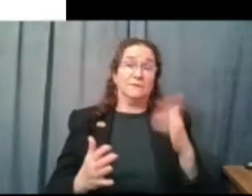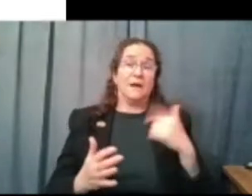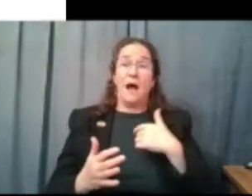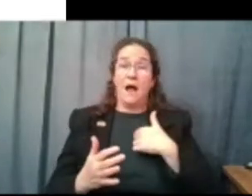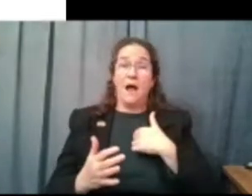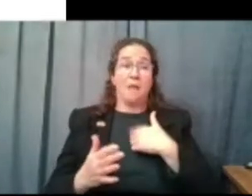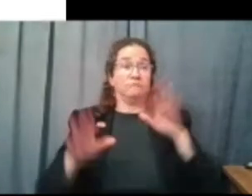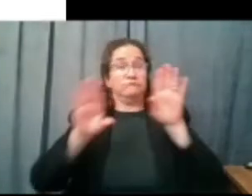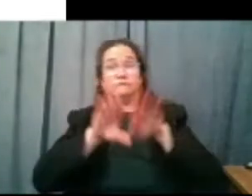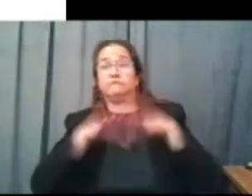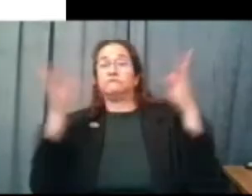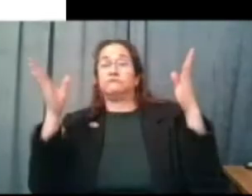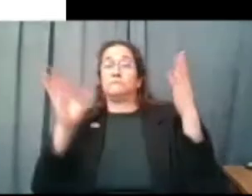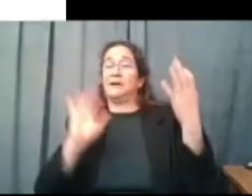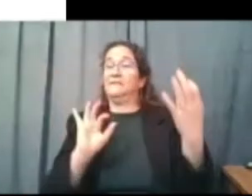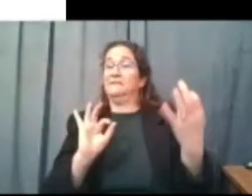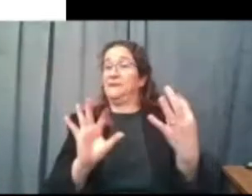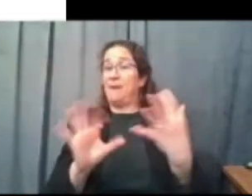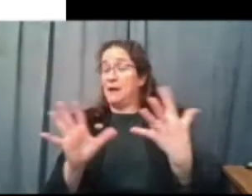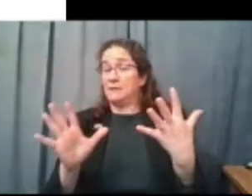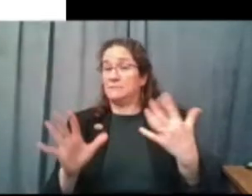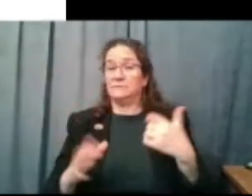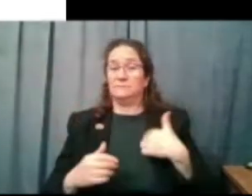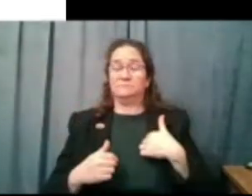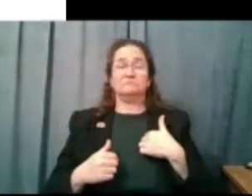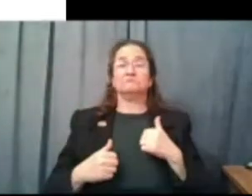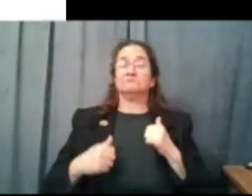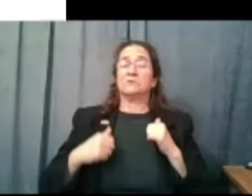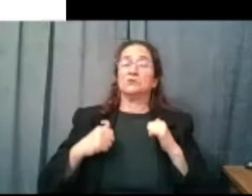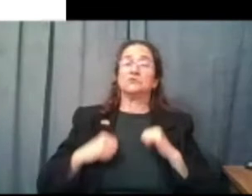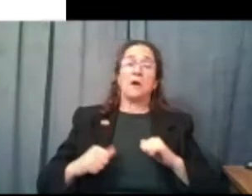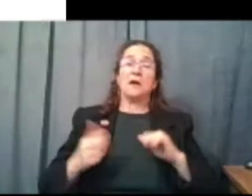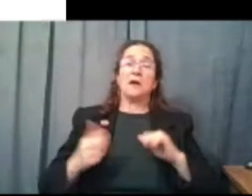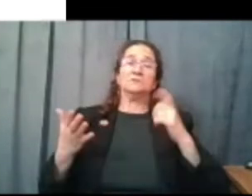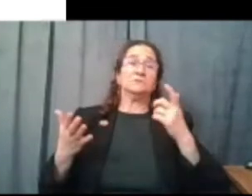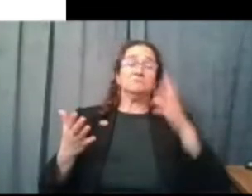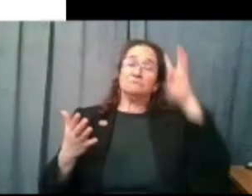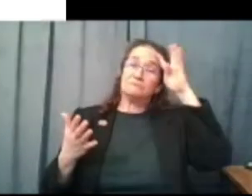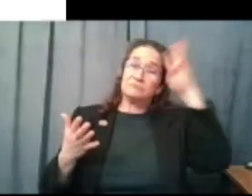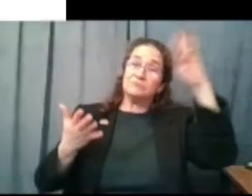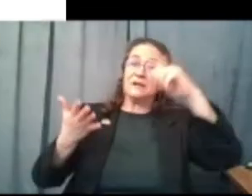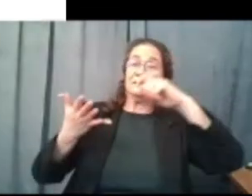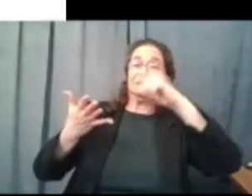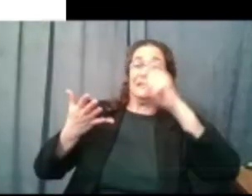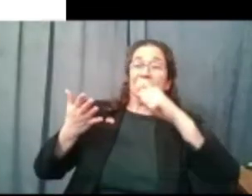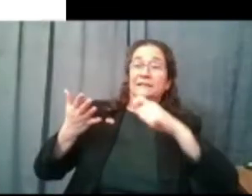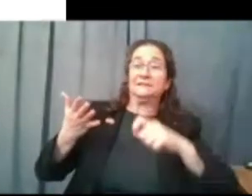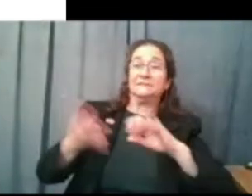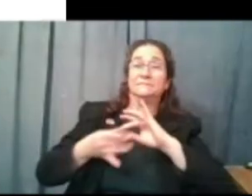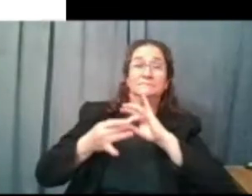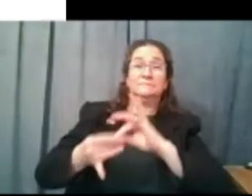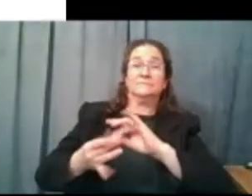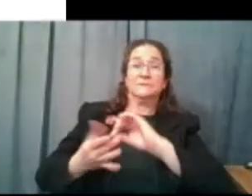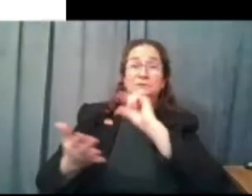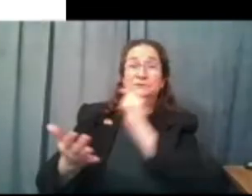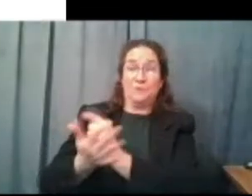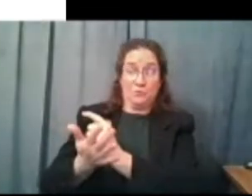this was just an attempt of hey what would a checklist example look like for graduation and so please